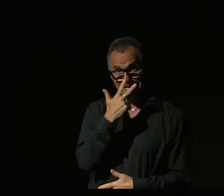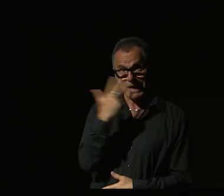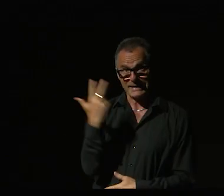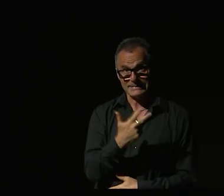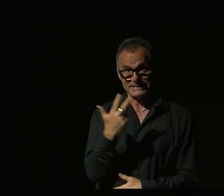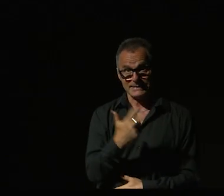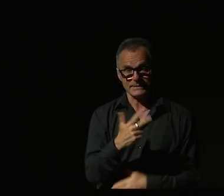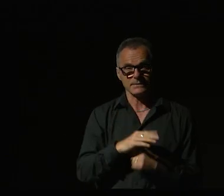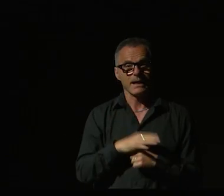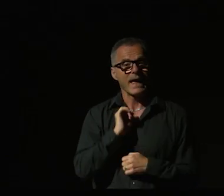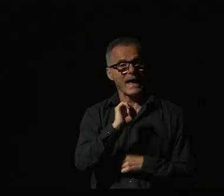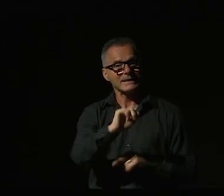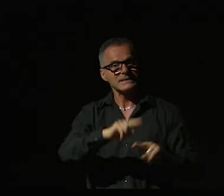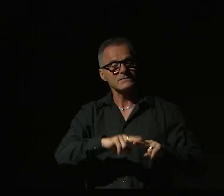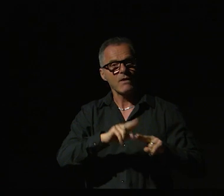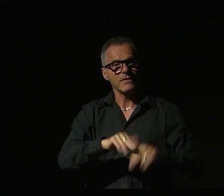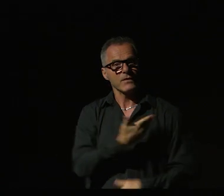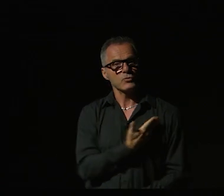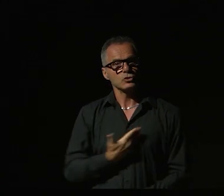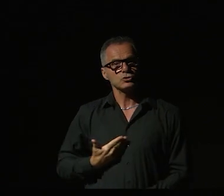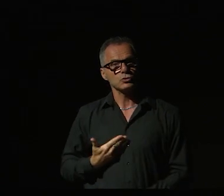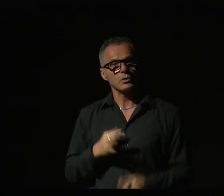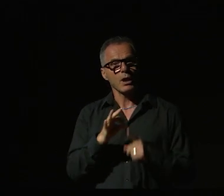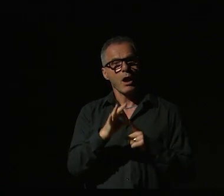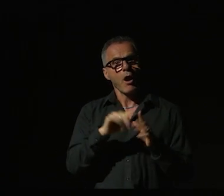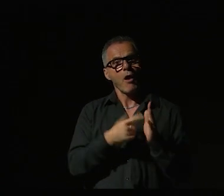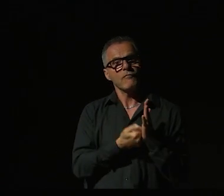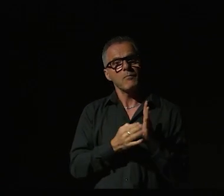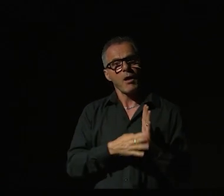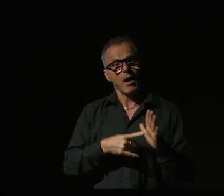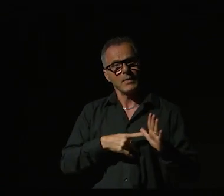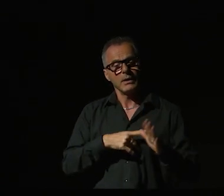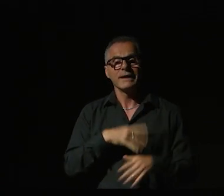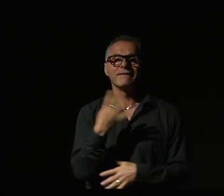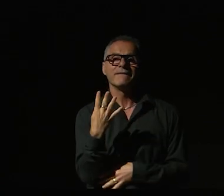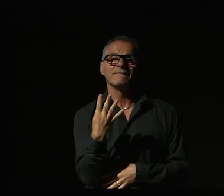And his father, the Duke of Parma, had died in 1593.